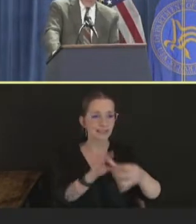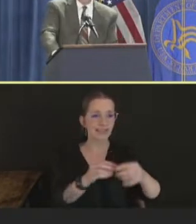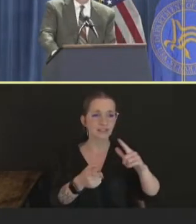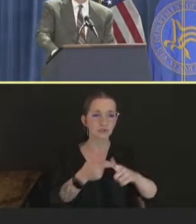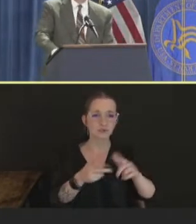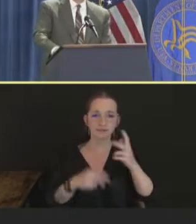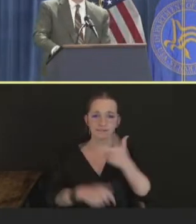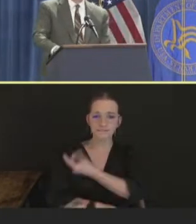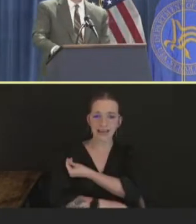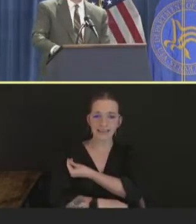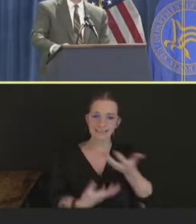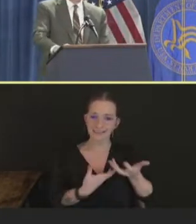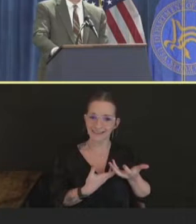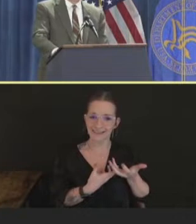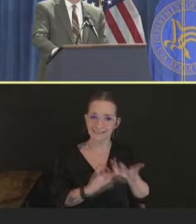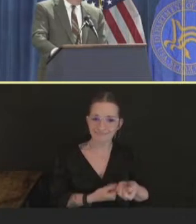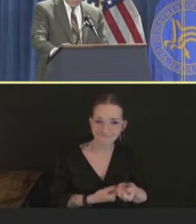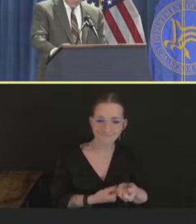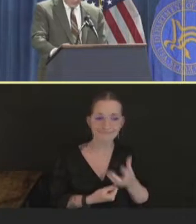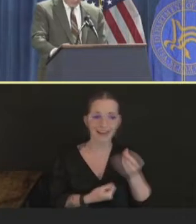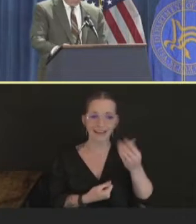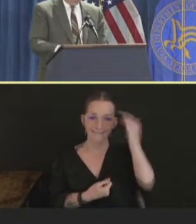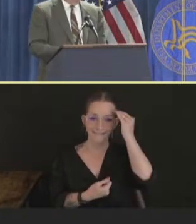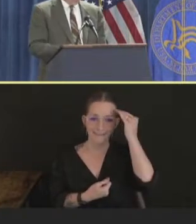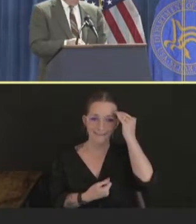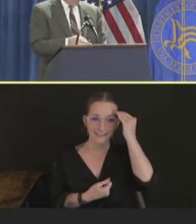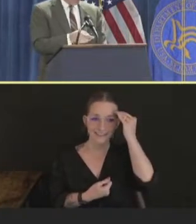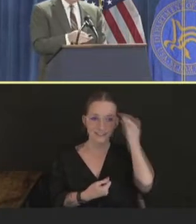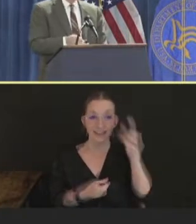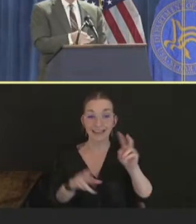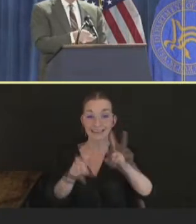and also really examine these by subpopulation.